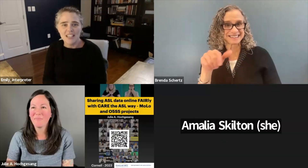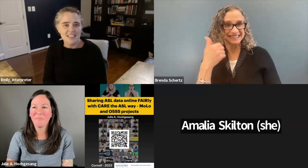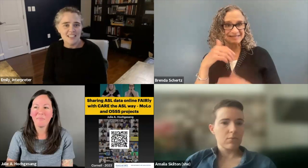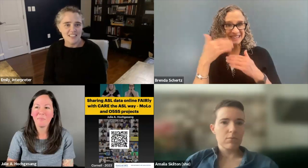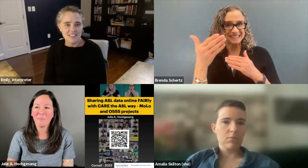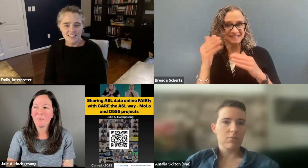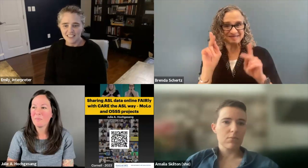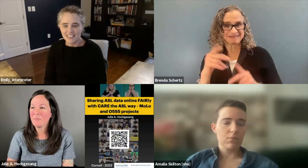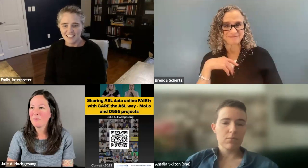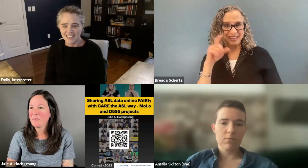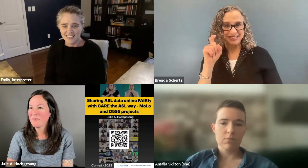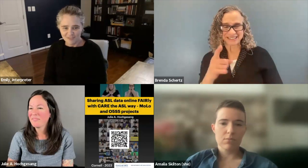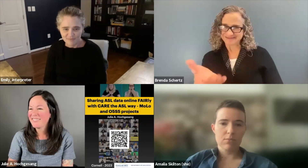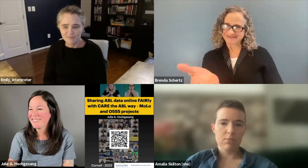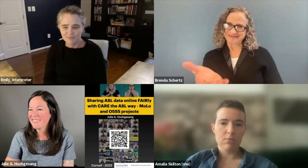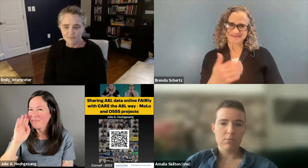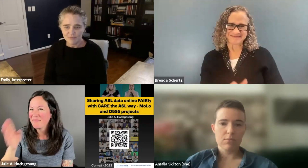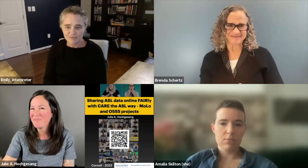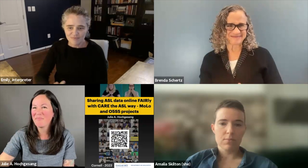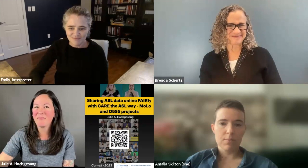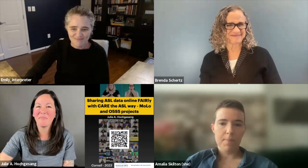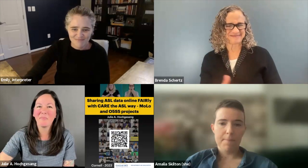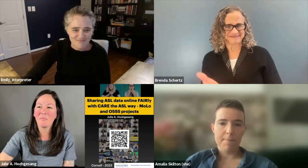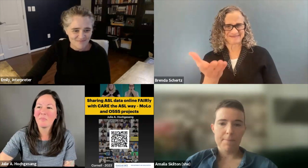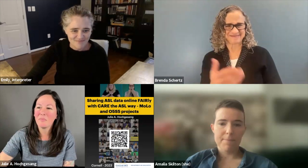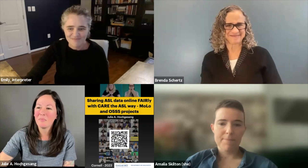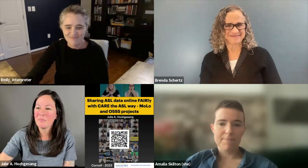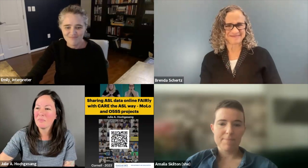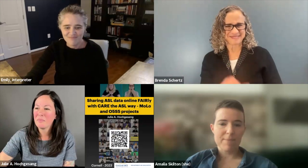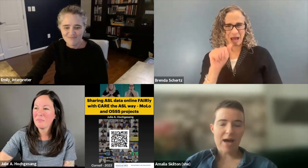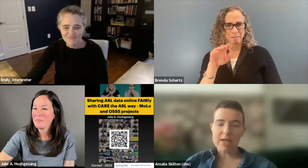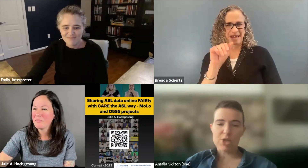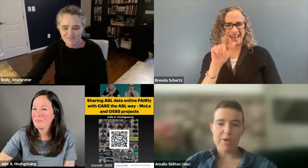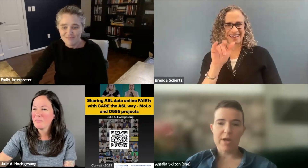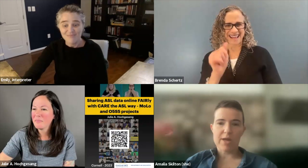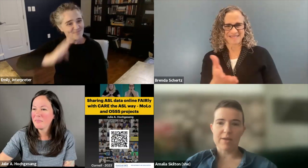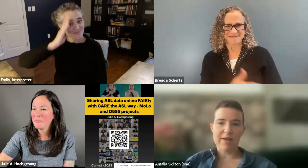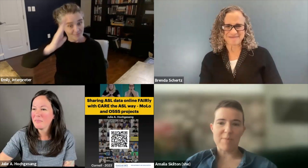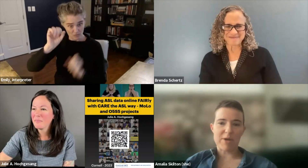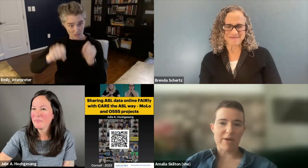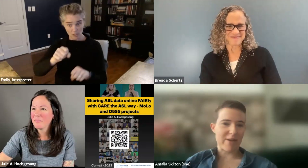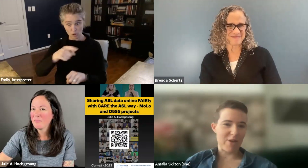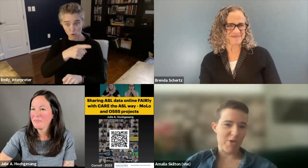next in line hi can you hear